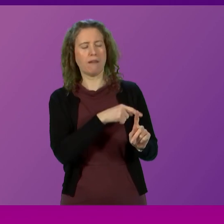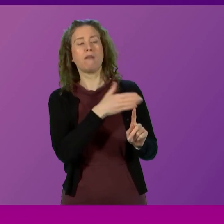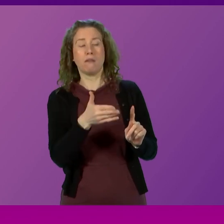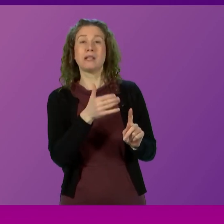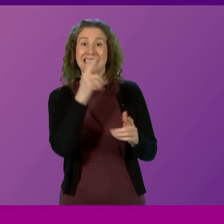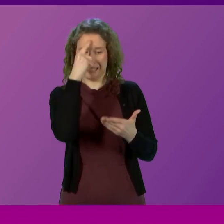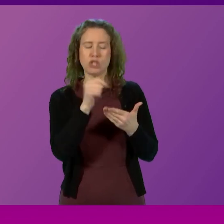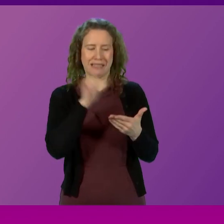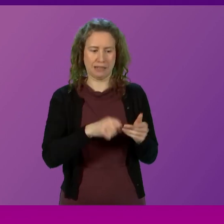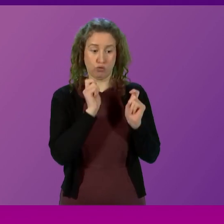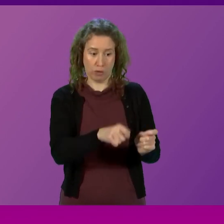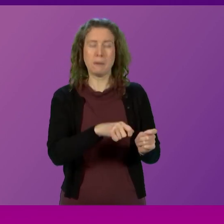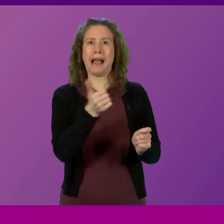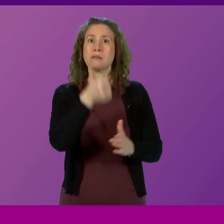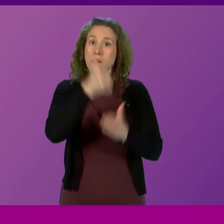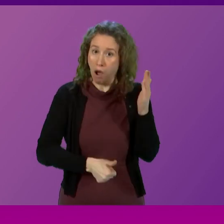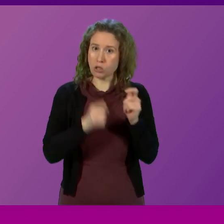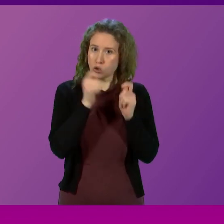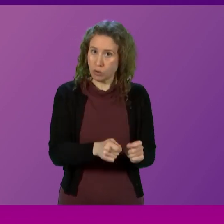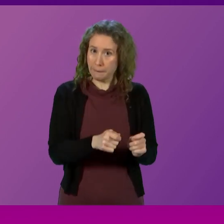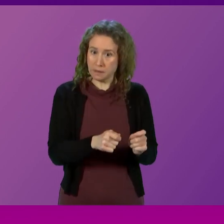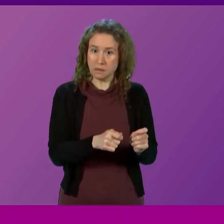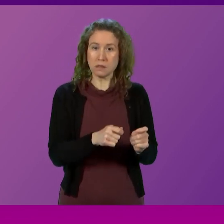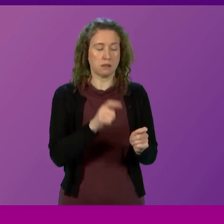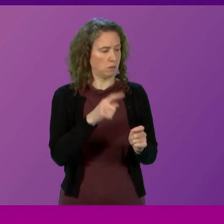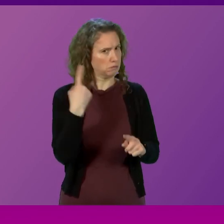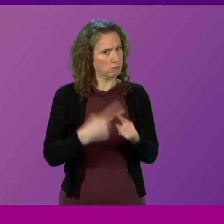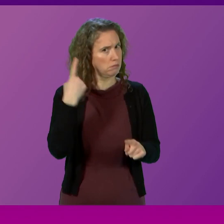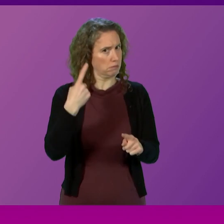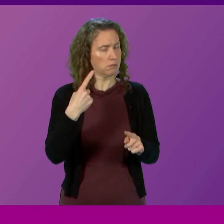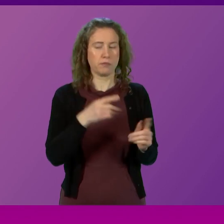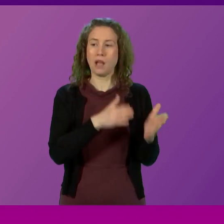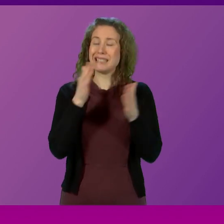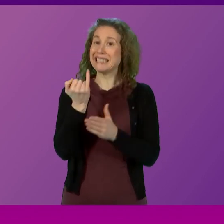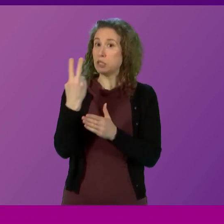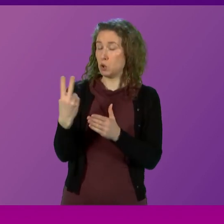actually starting. For the 62-day standard, which is from urgent referral to treatment,